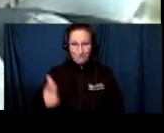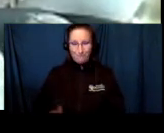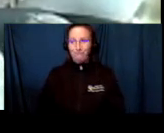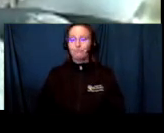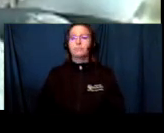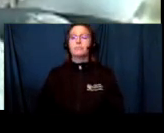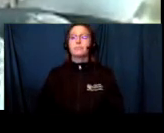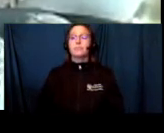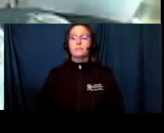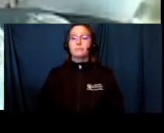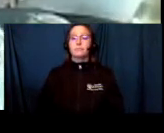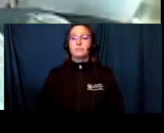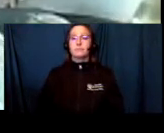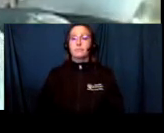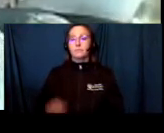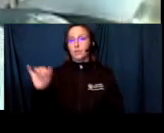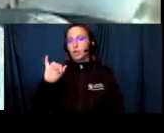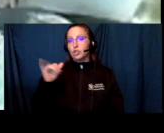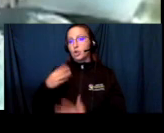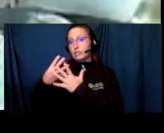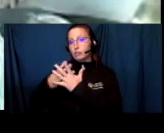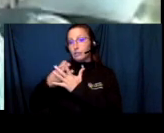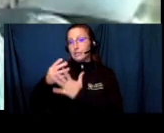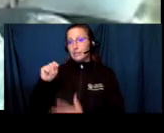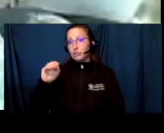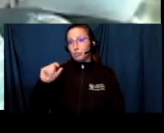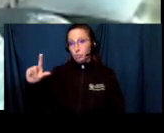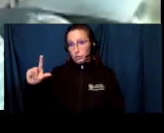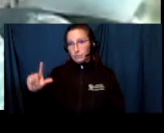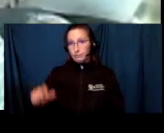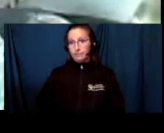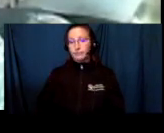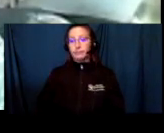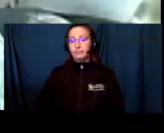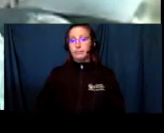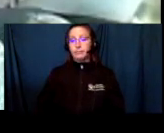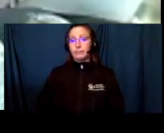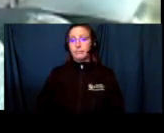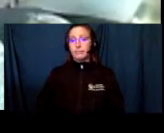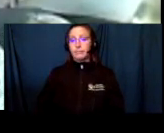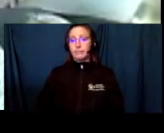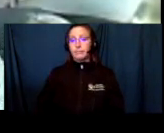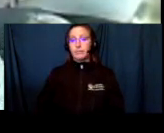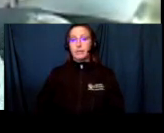a screening tool and we know that that sort of questionnaire screening is not as good as a